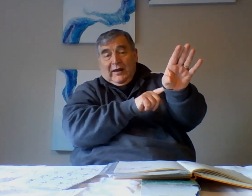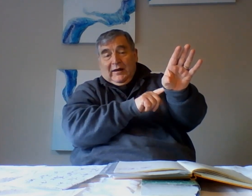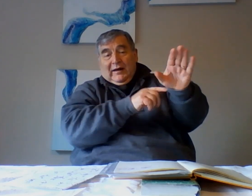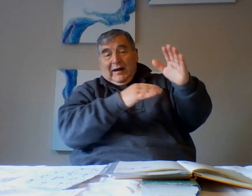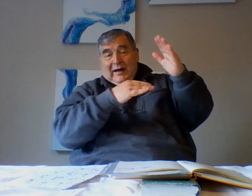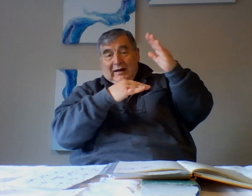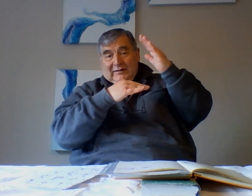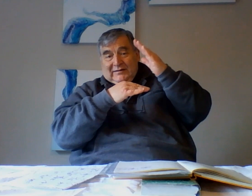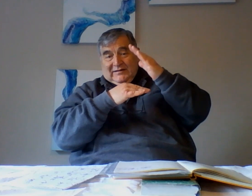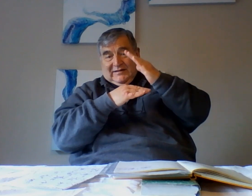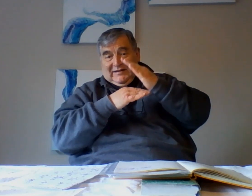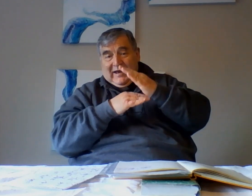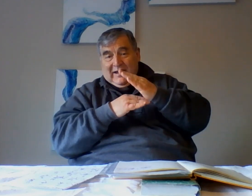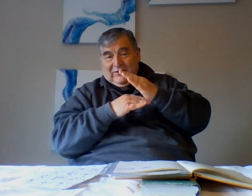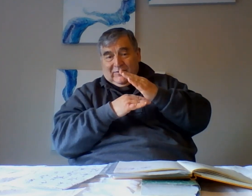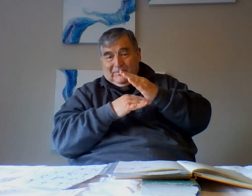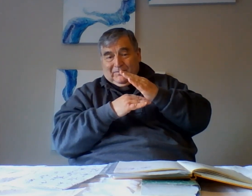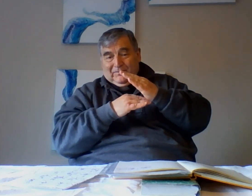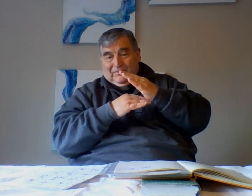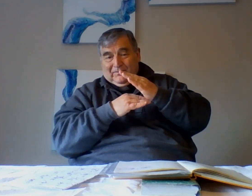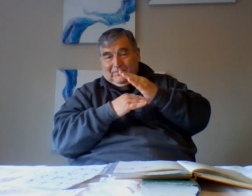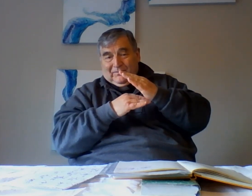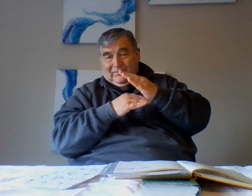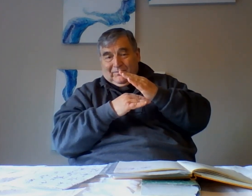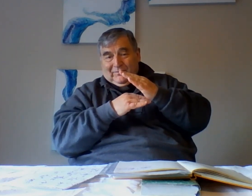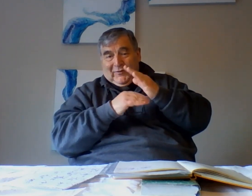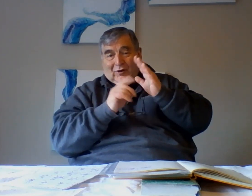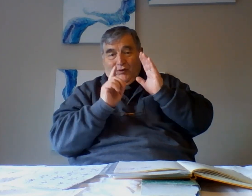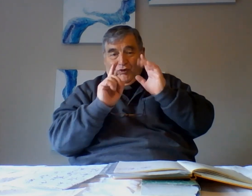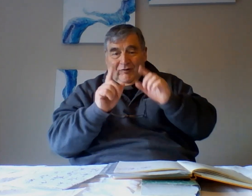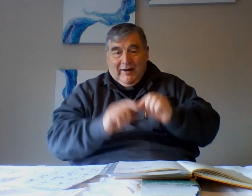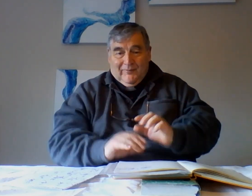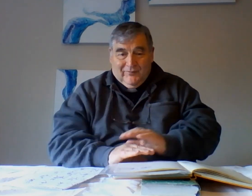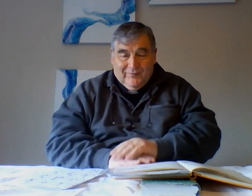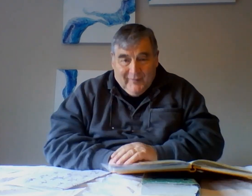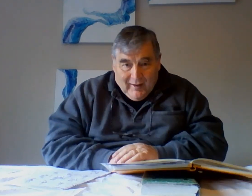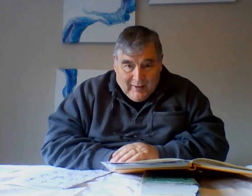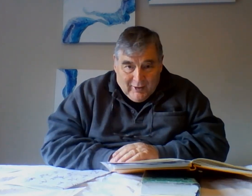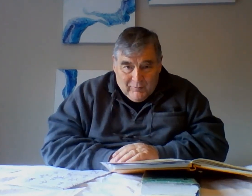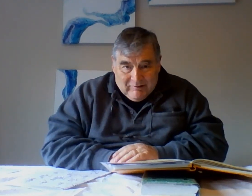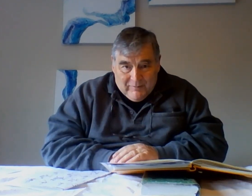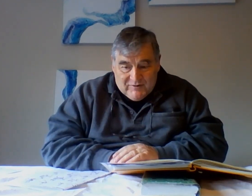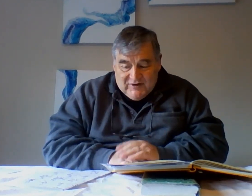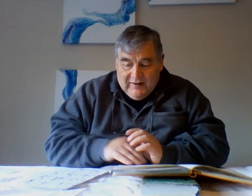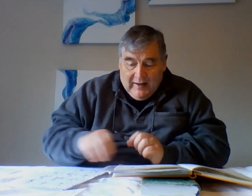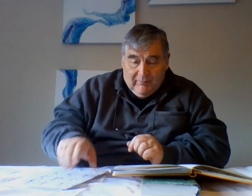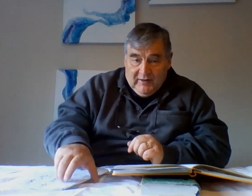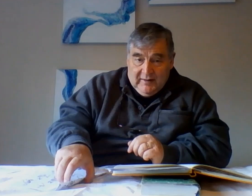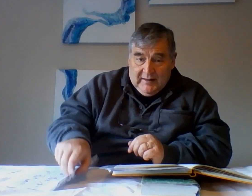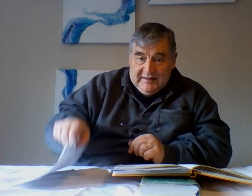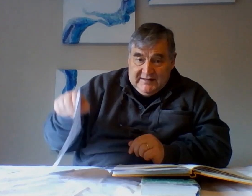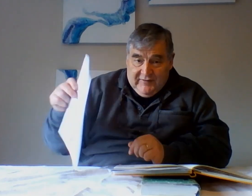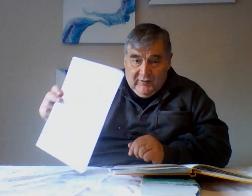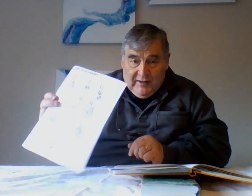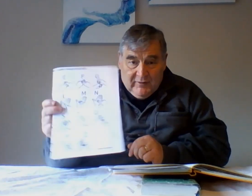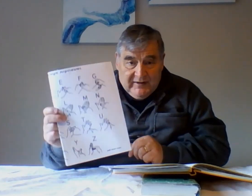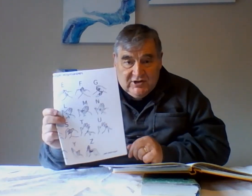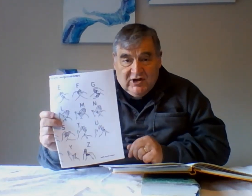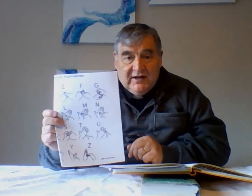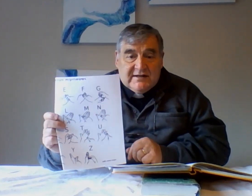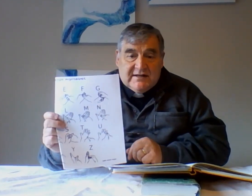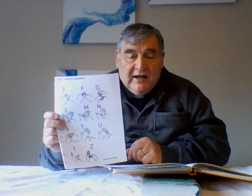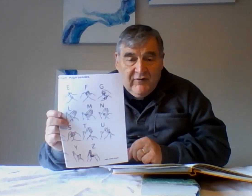Great. I hope you' were able to see that. See if you can get one of these sheets. If